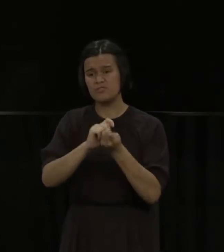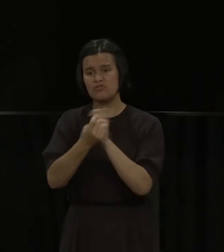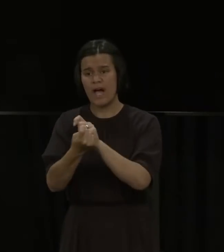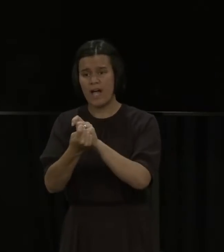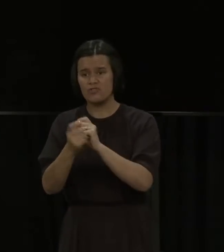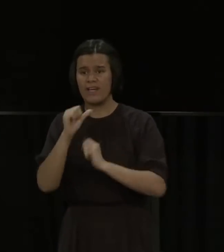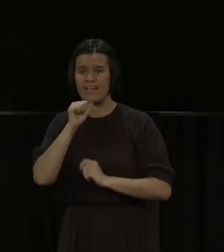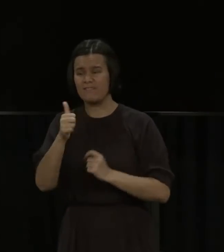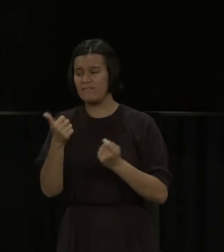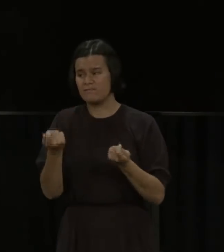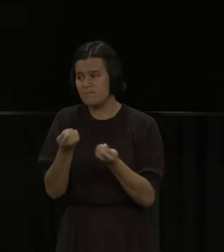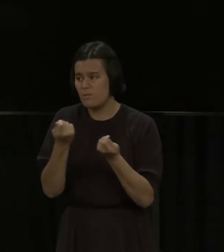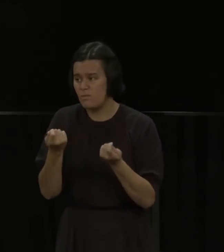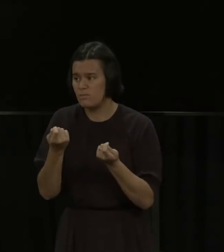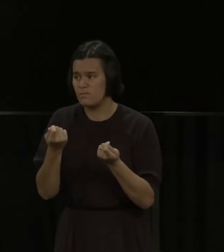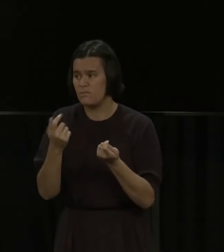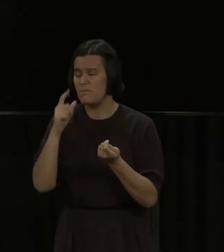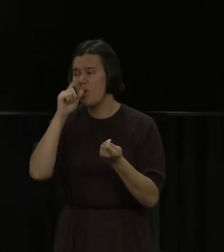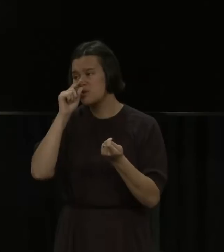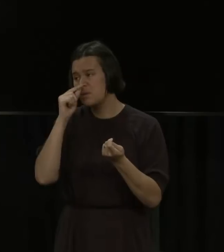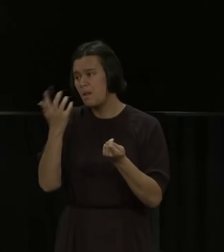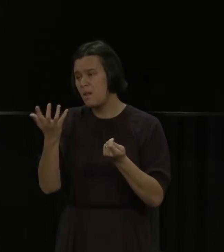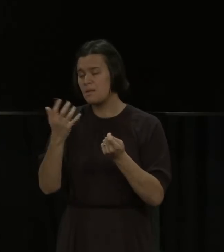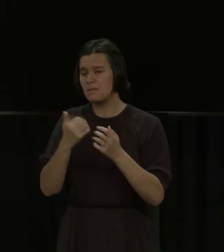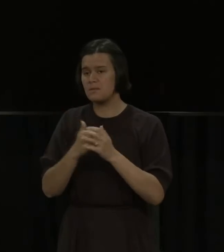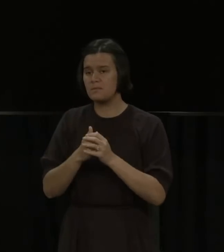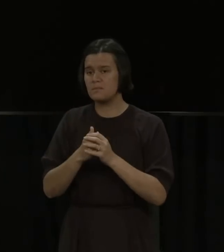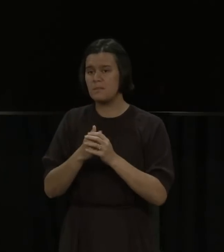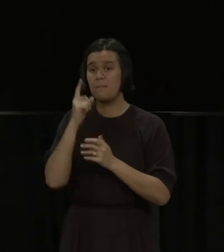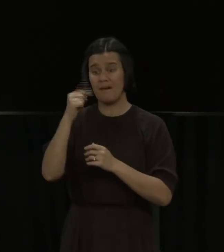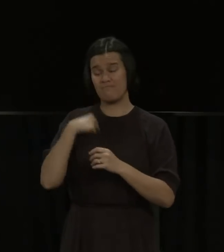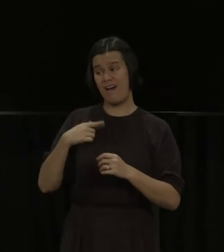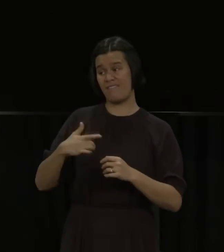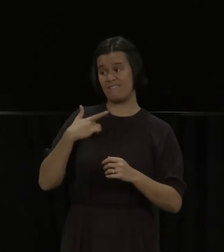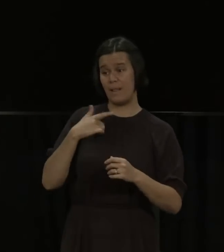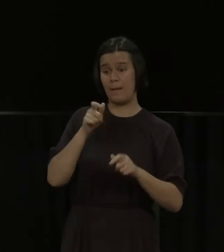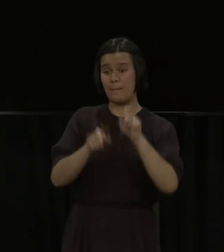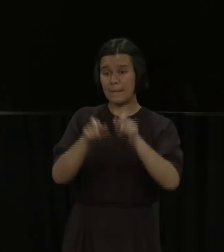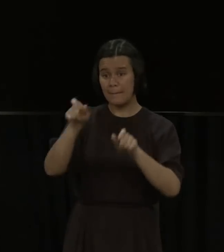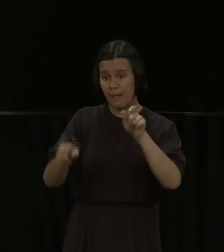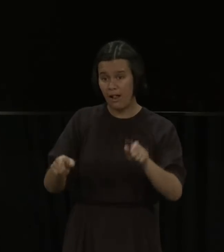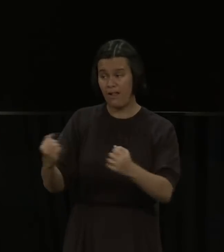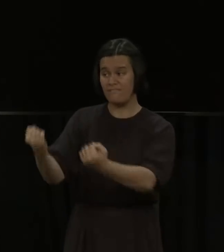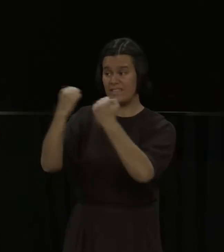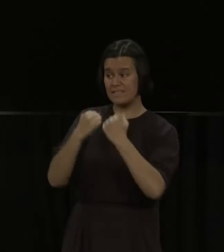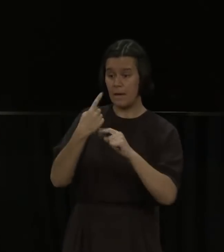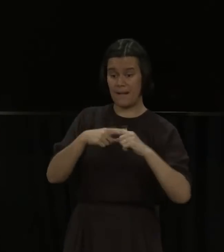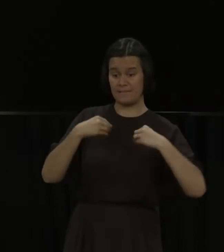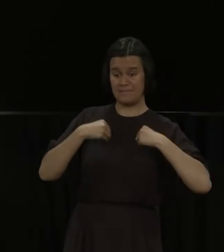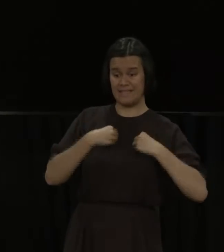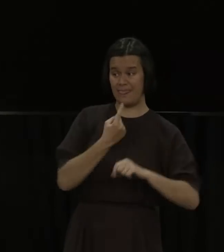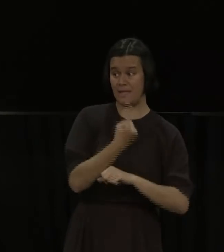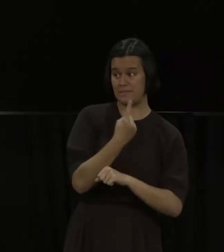the minister said, we will keep it under close watch. It doesn't mean there may not be a change of the policy in